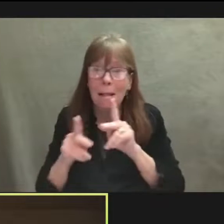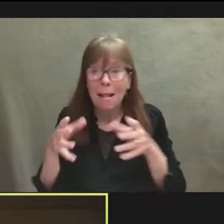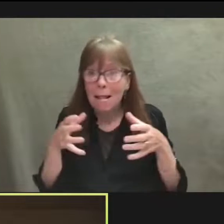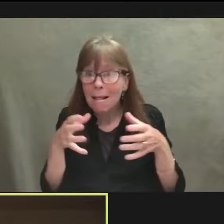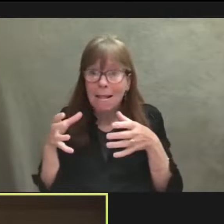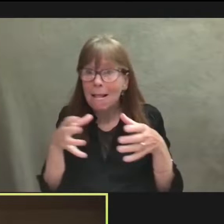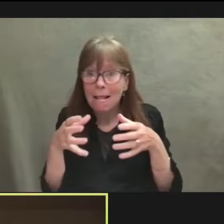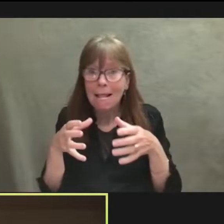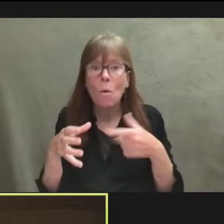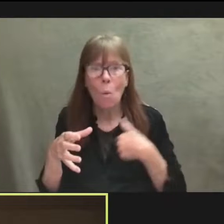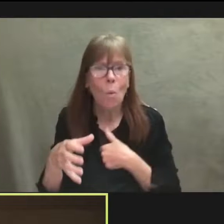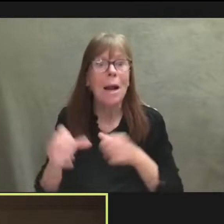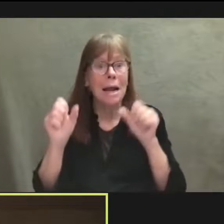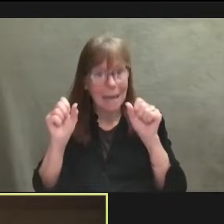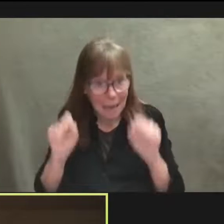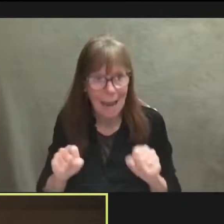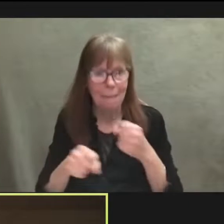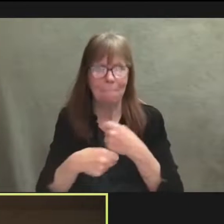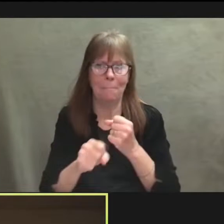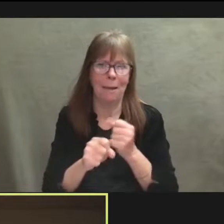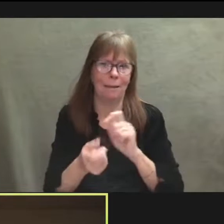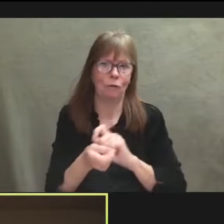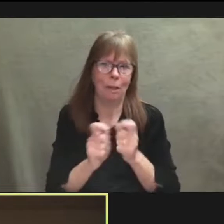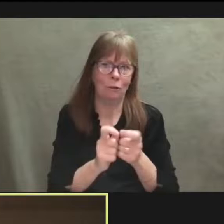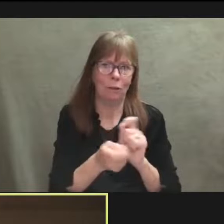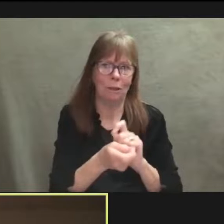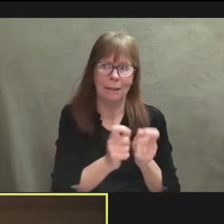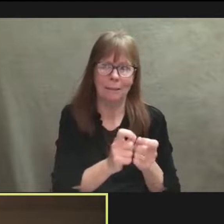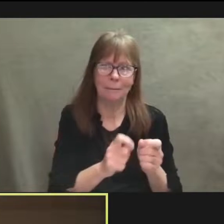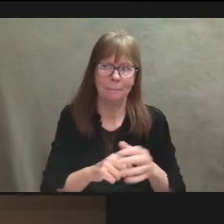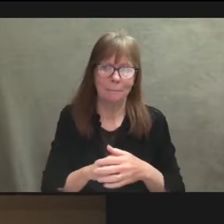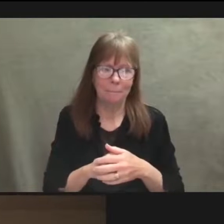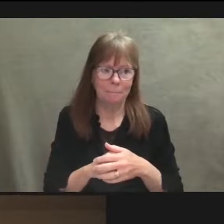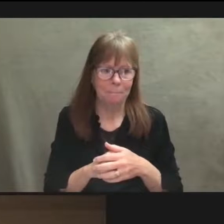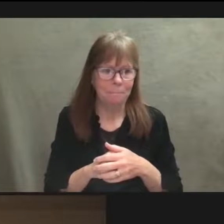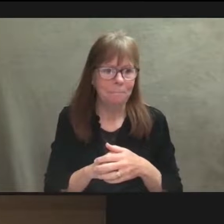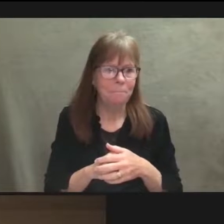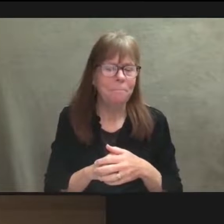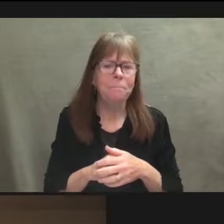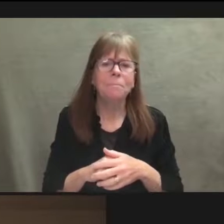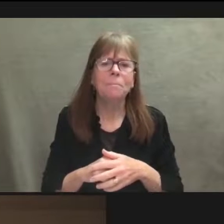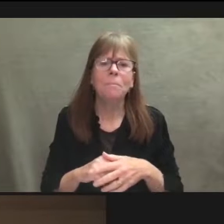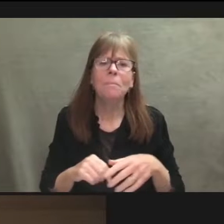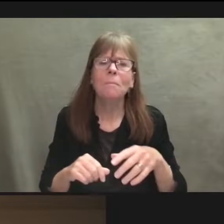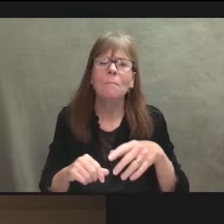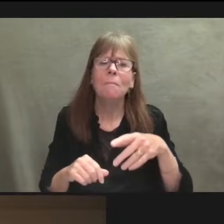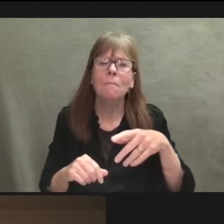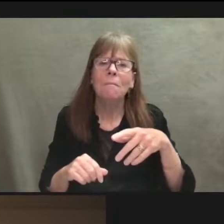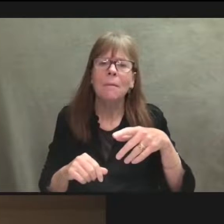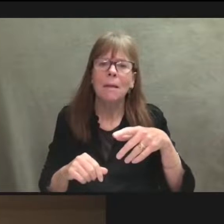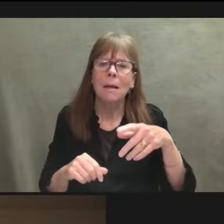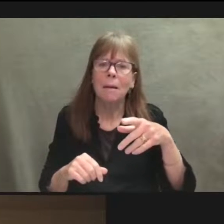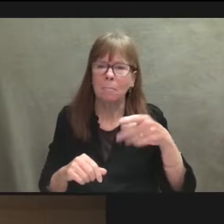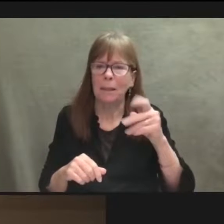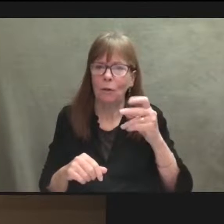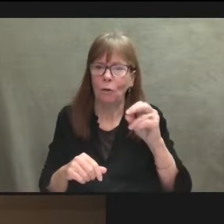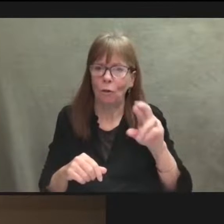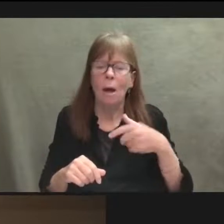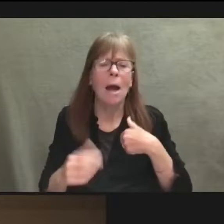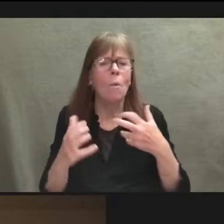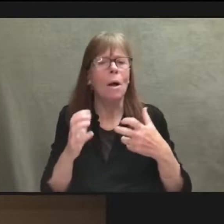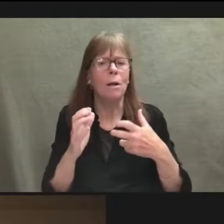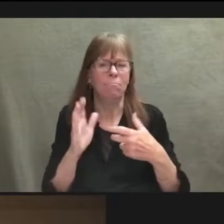I wanted to share a couple of pictures from the book that I thought were